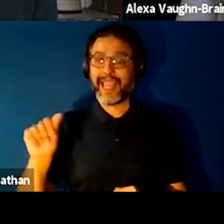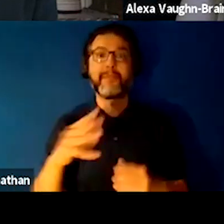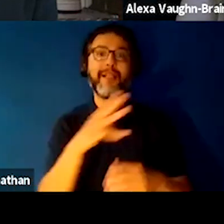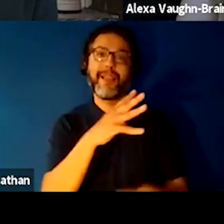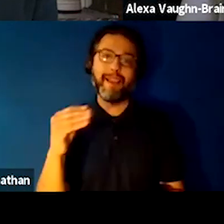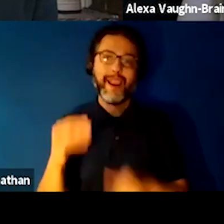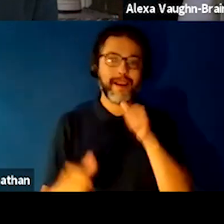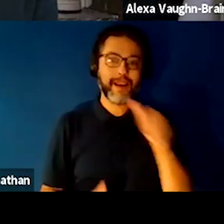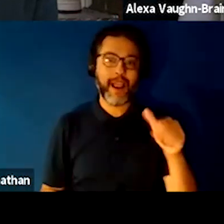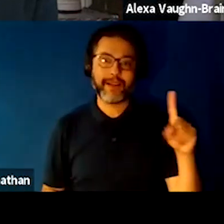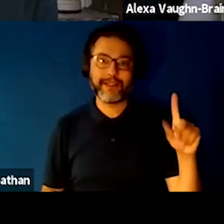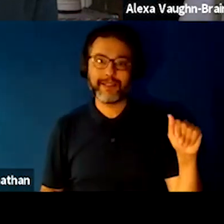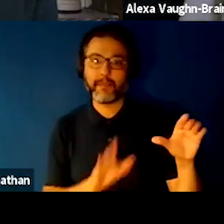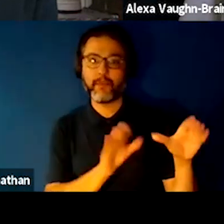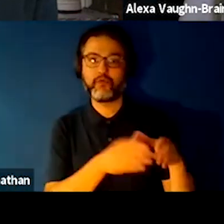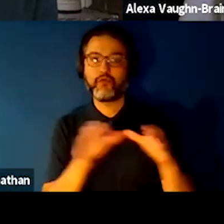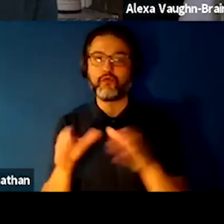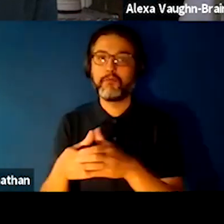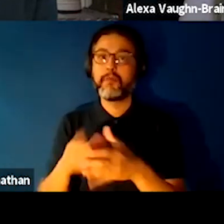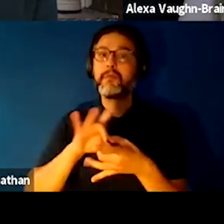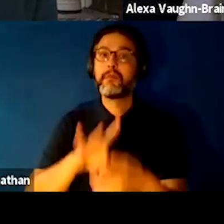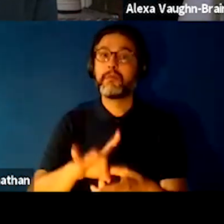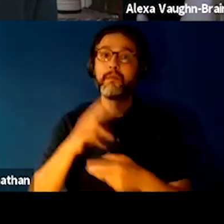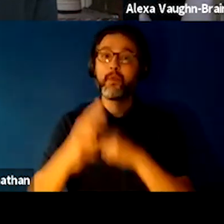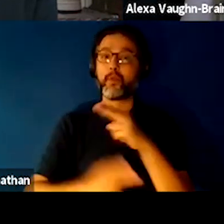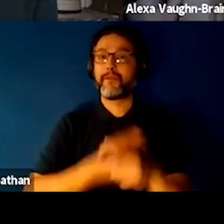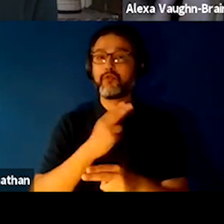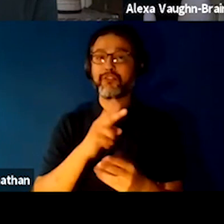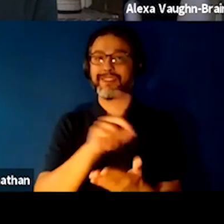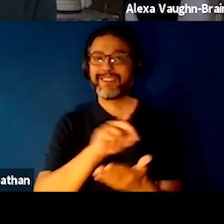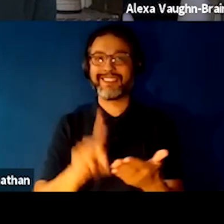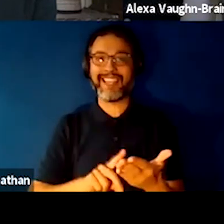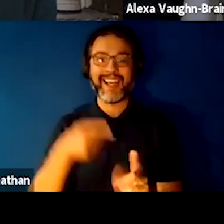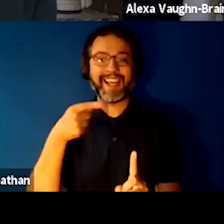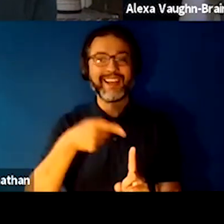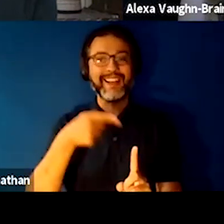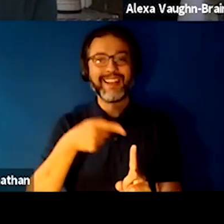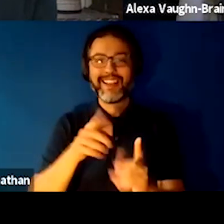And I think when we think about universal design . . . it’s very ambiguous. It’s broad.